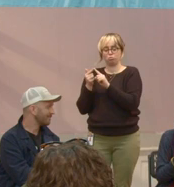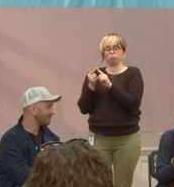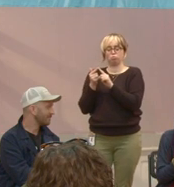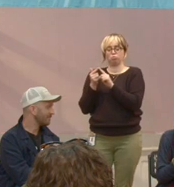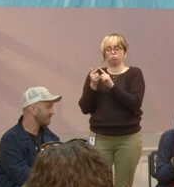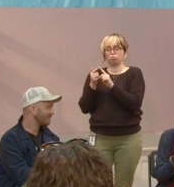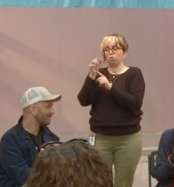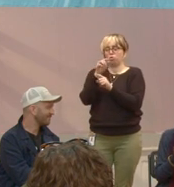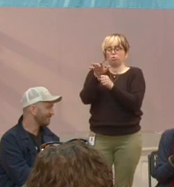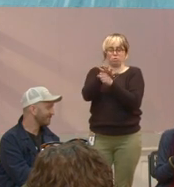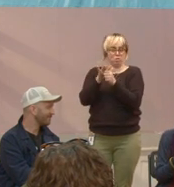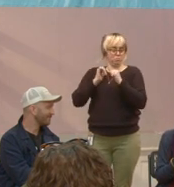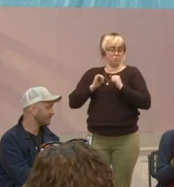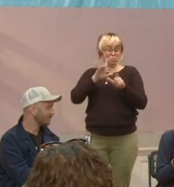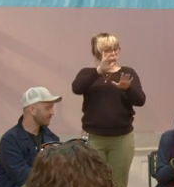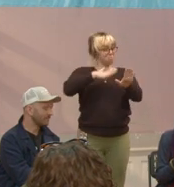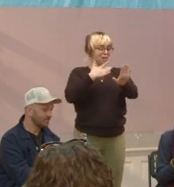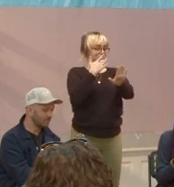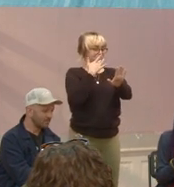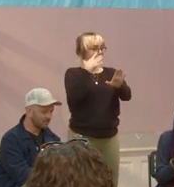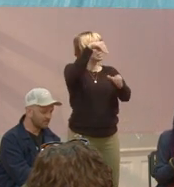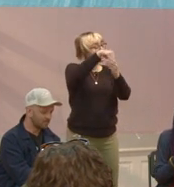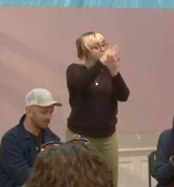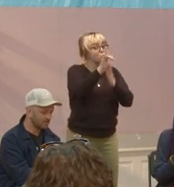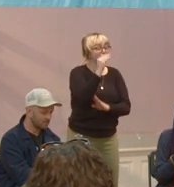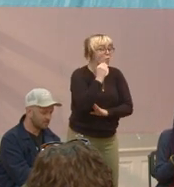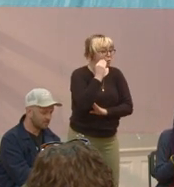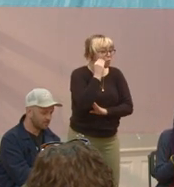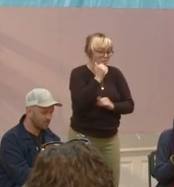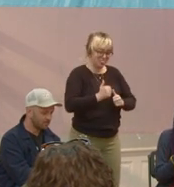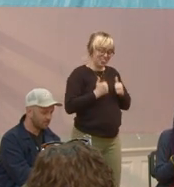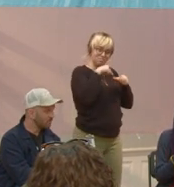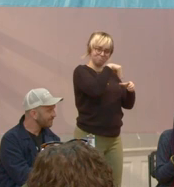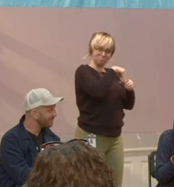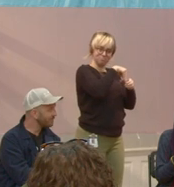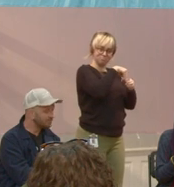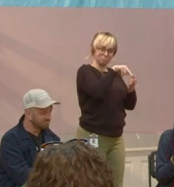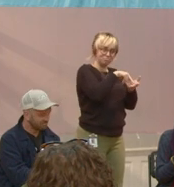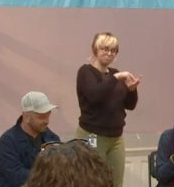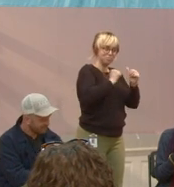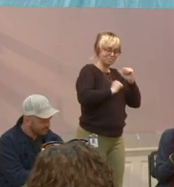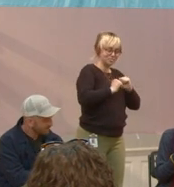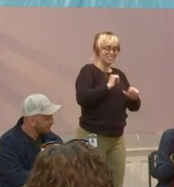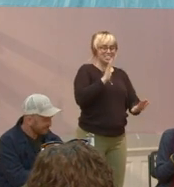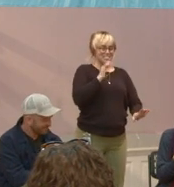That was one of my favorite performances, because it was inside a home. I'm gonna stop there.